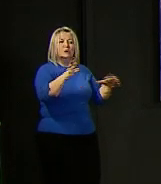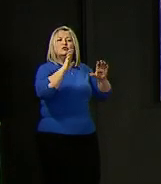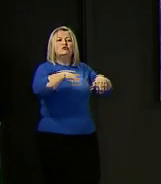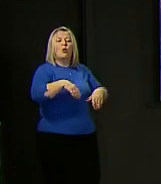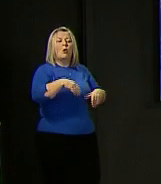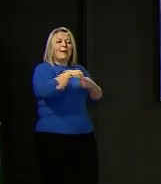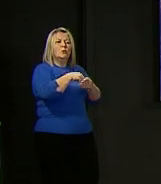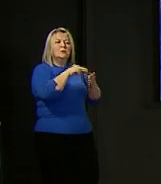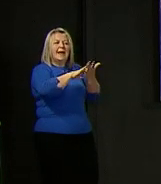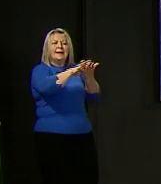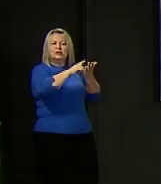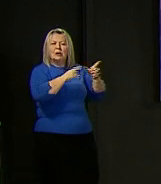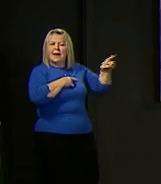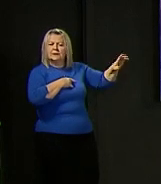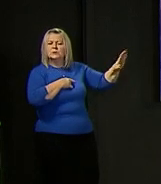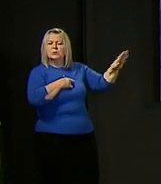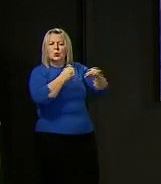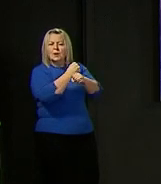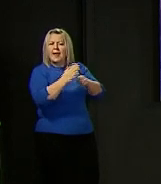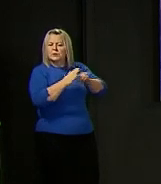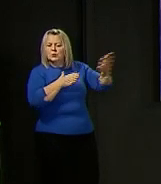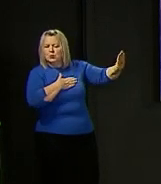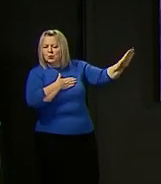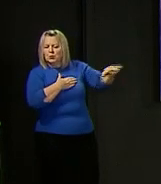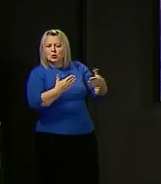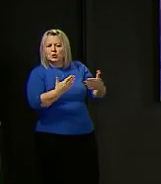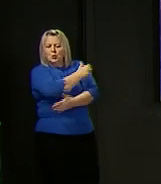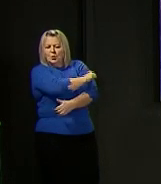Jordan temporary hospital given that the hope is that that will never be used but